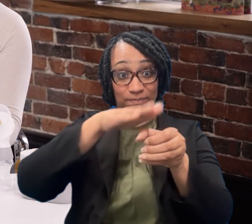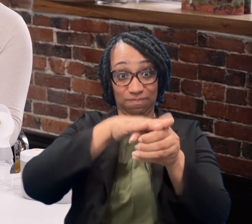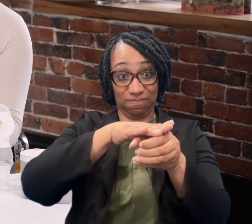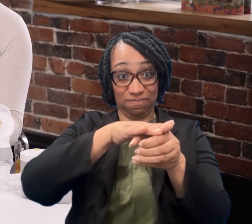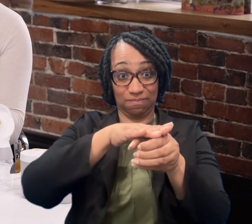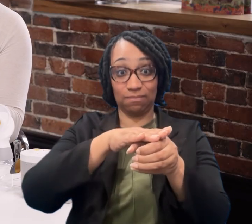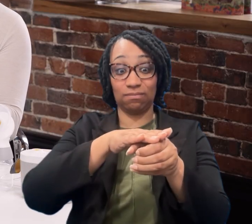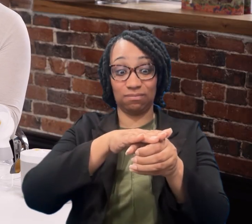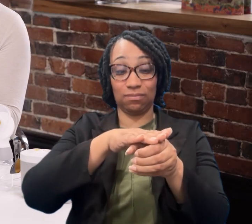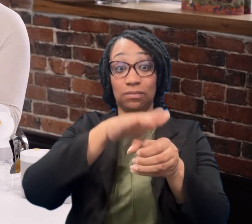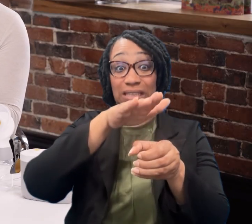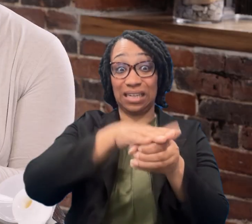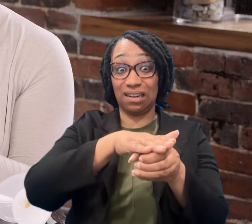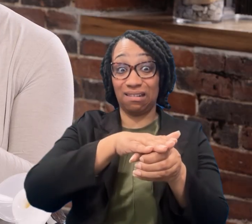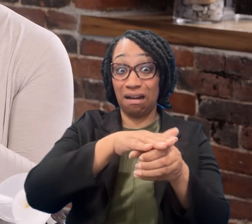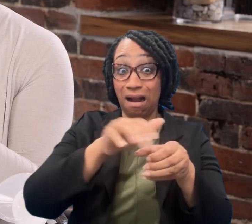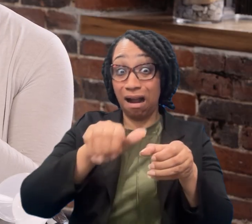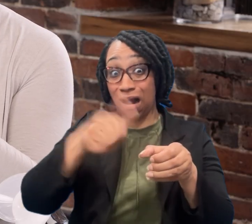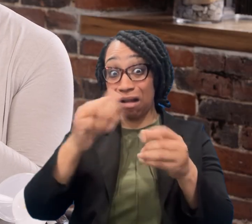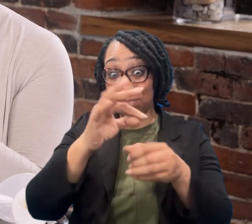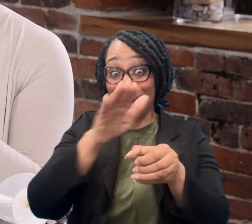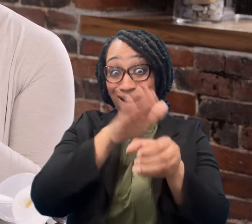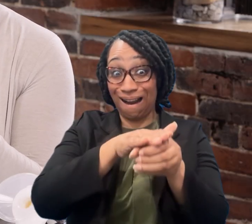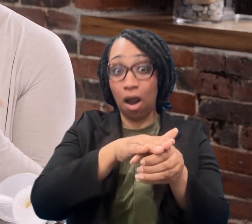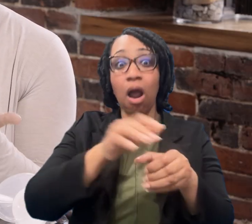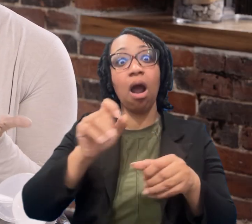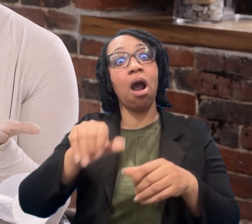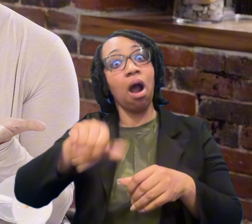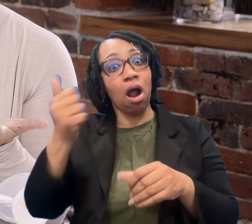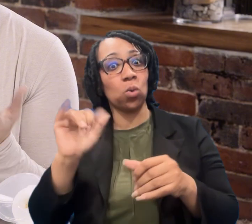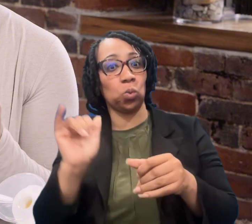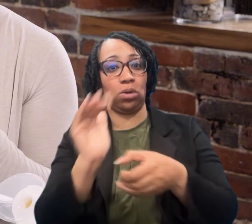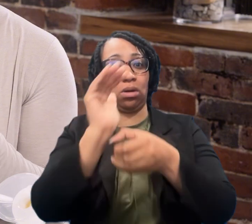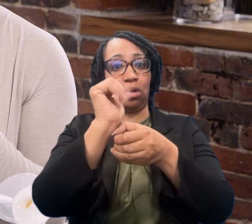So the pump here, you'll notice, has nothing down here. So some other pump models have what's